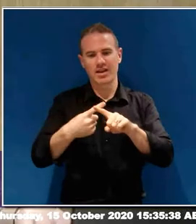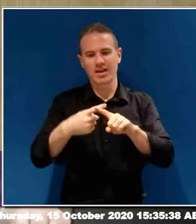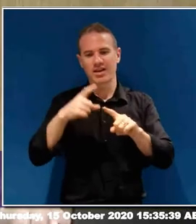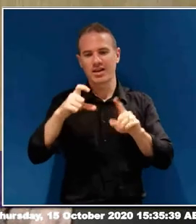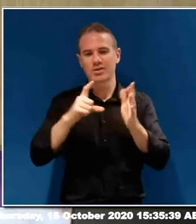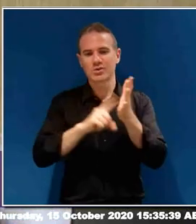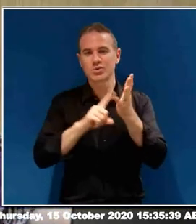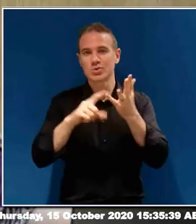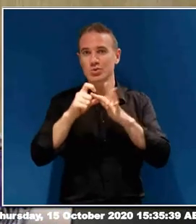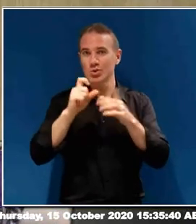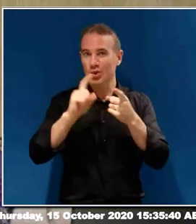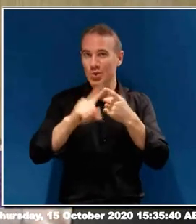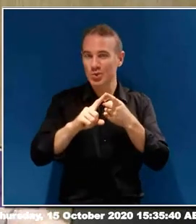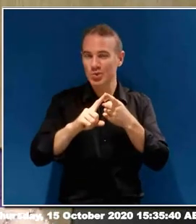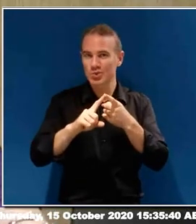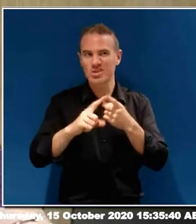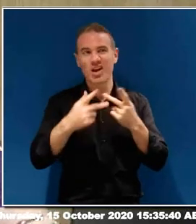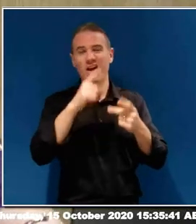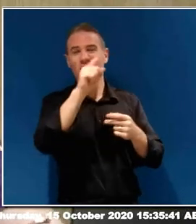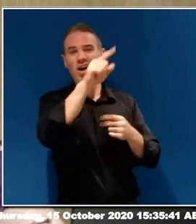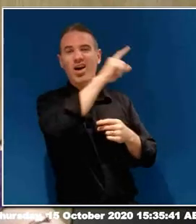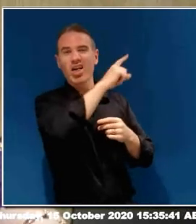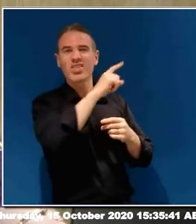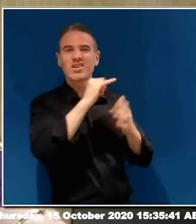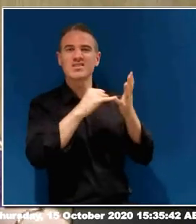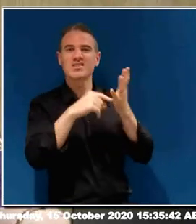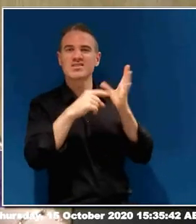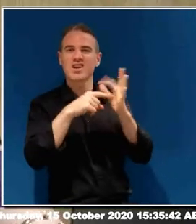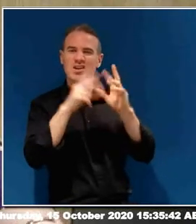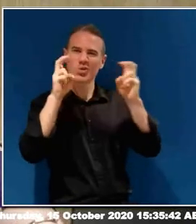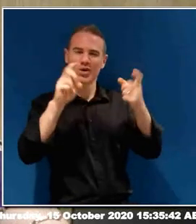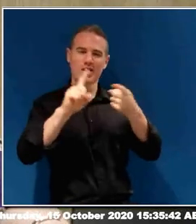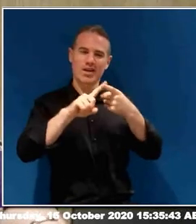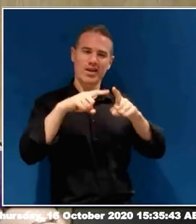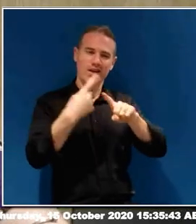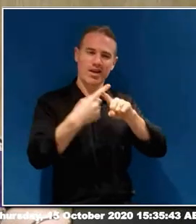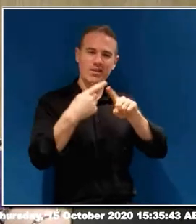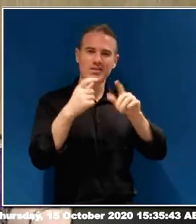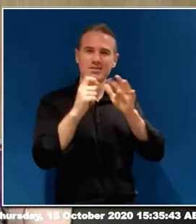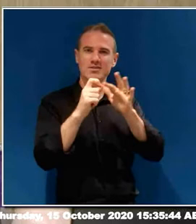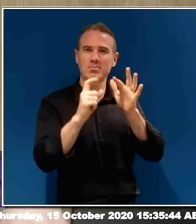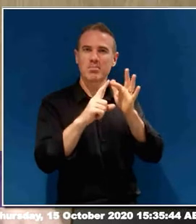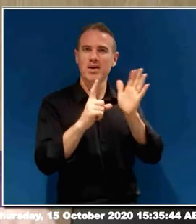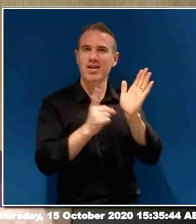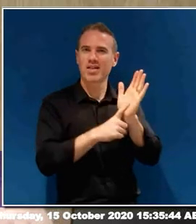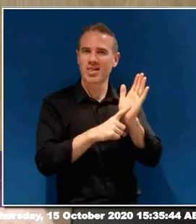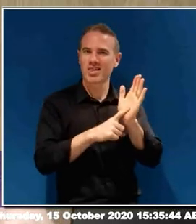In your view, expulsion should only be used as a last resort, and